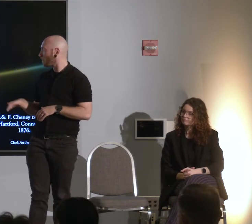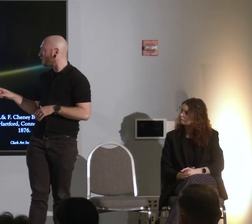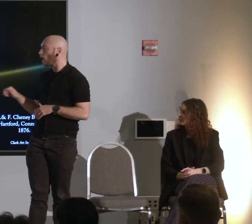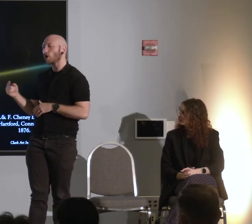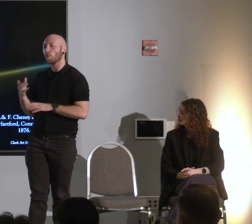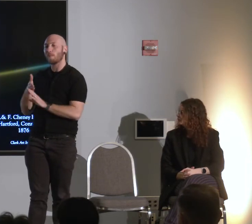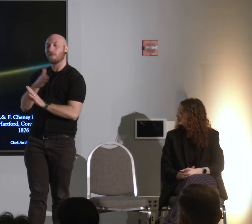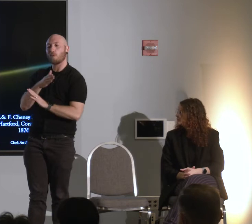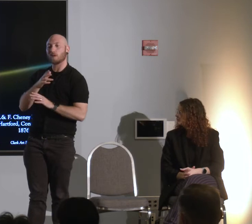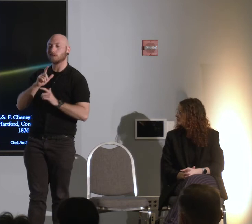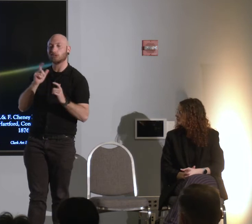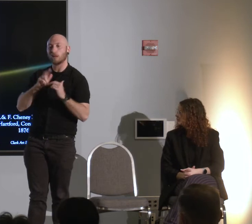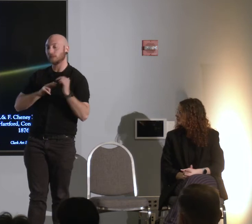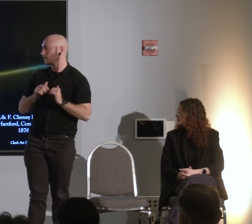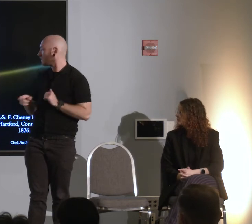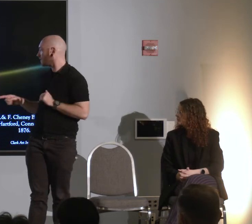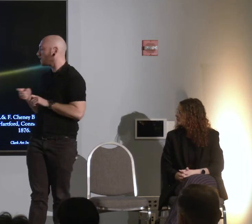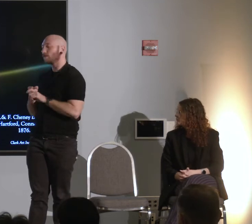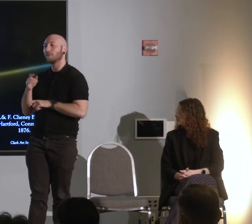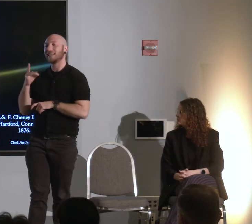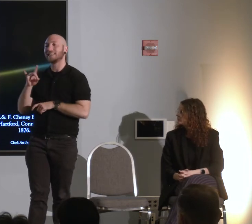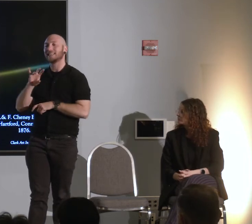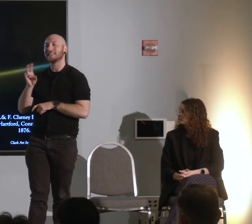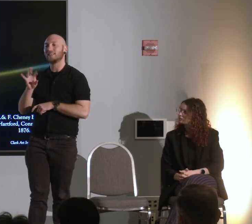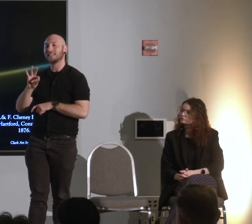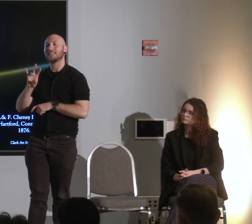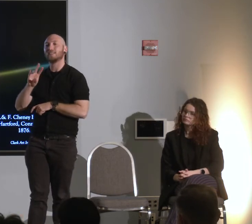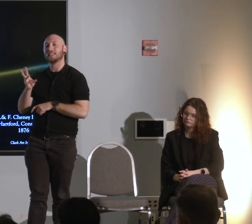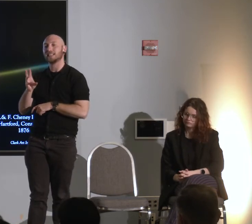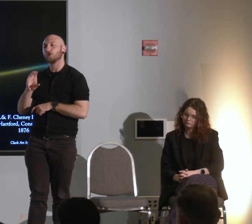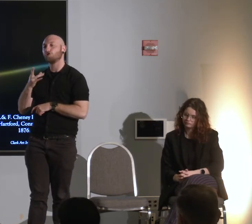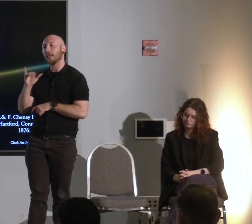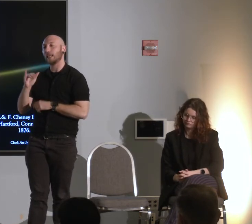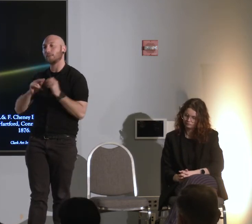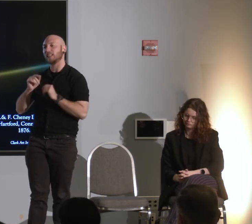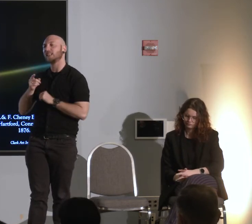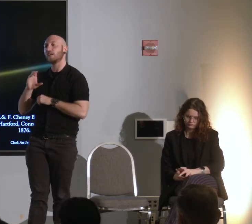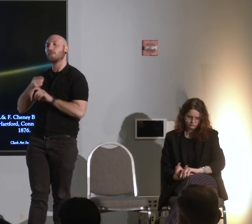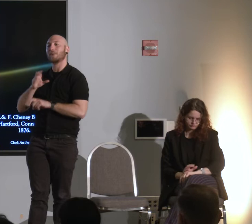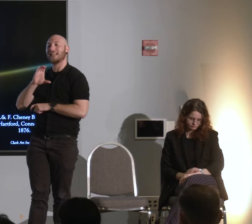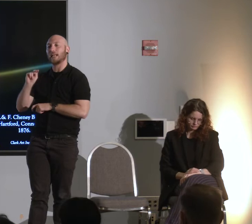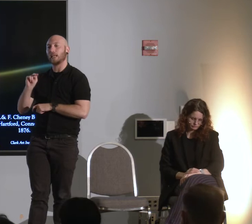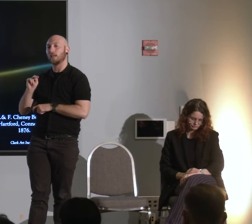It's the 1876 chainy building in Hartford, Connecticut. You can see where Richardson is going.